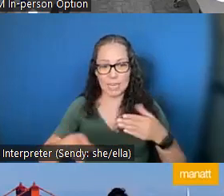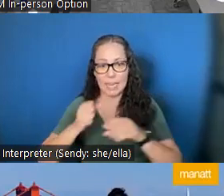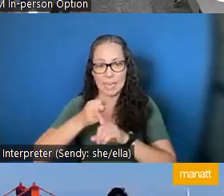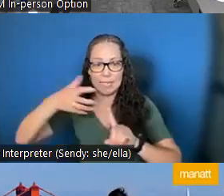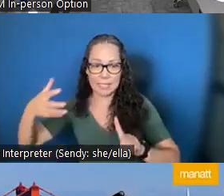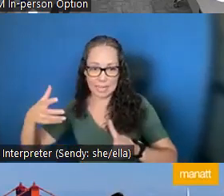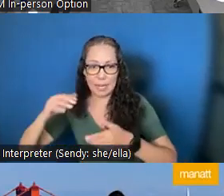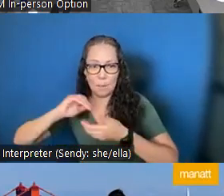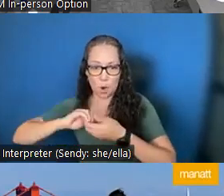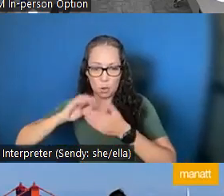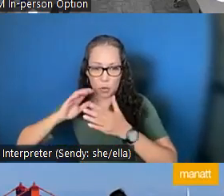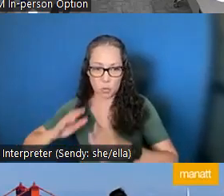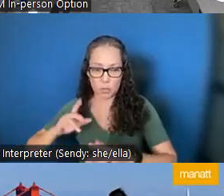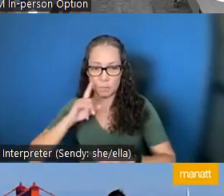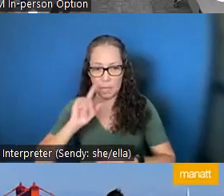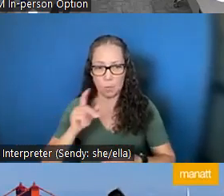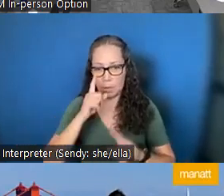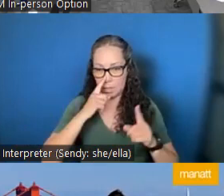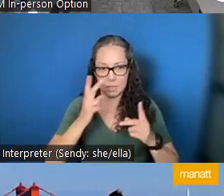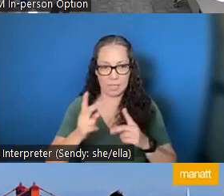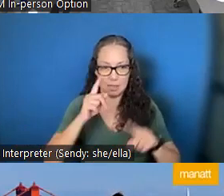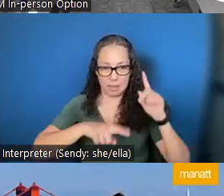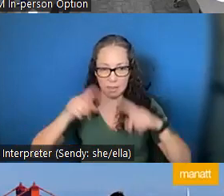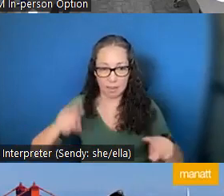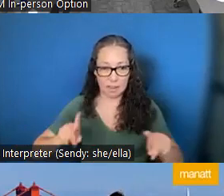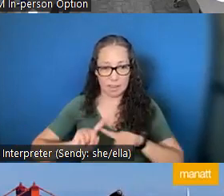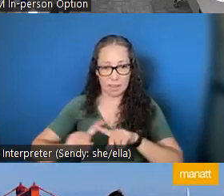in terms of looking at the broad variety of extended partners that serve um Children and